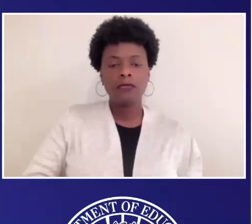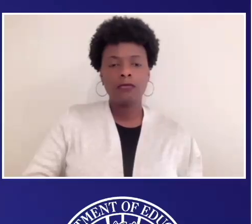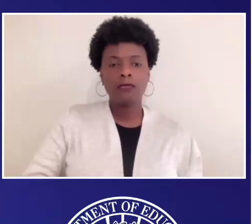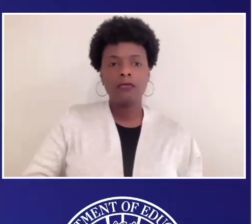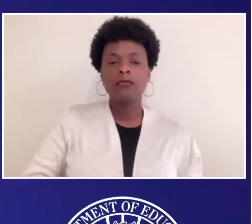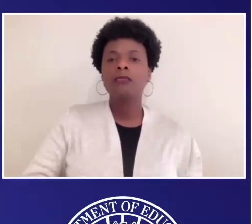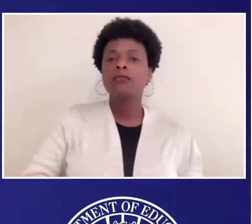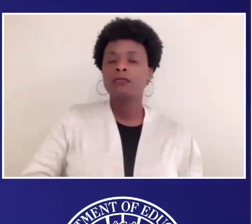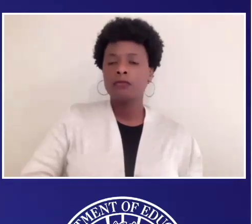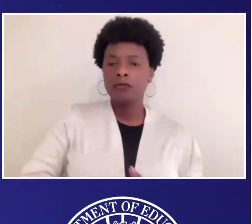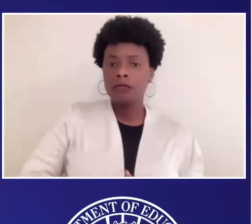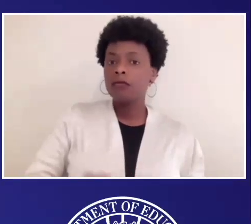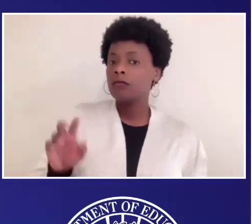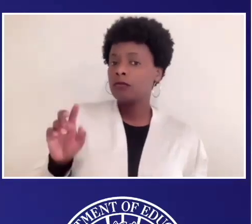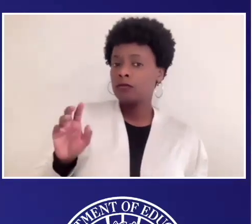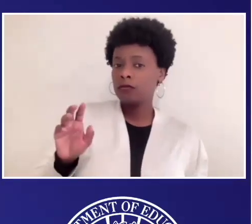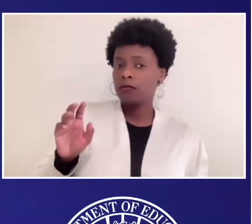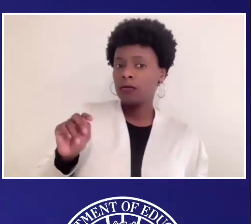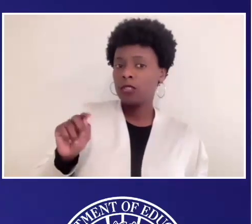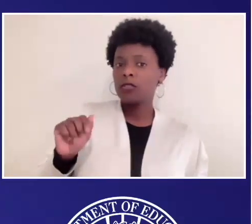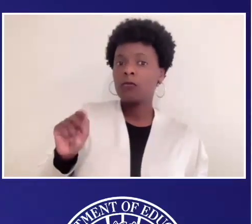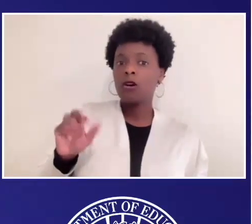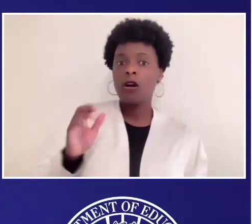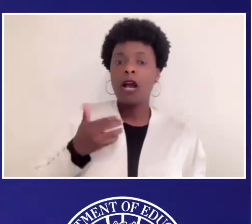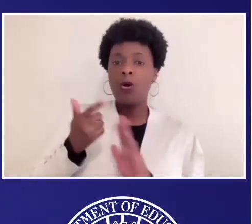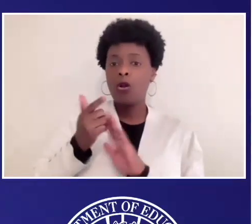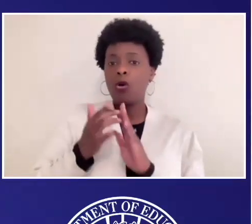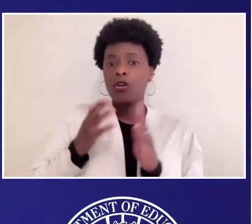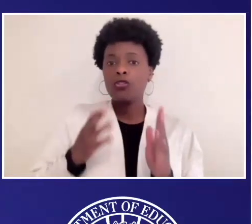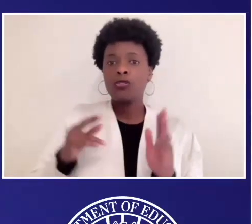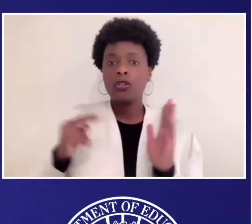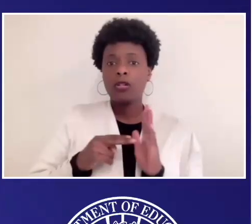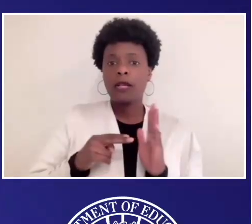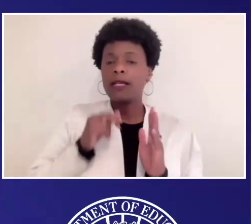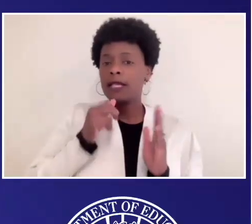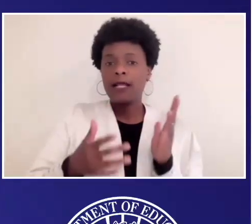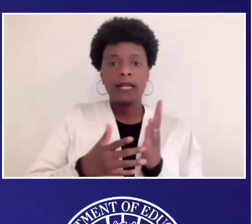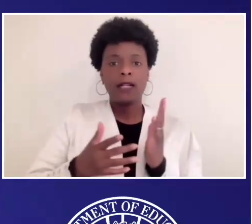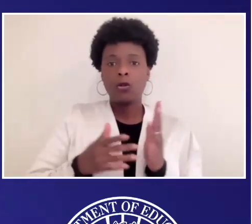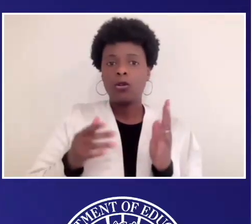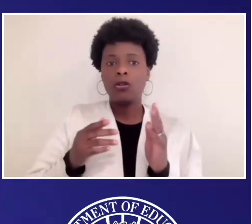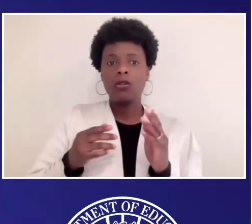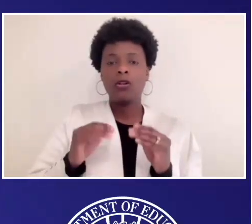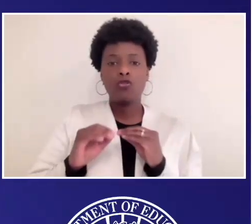So, Tamar, our attorneys did take a look at that. That is not a technical correction. There are some things that they would like